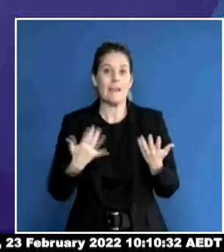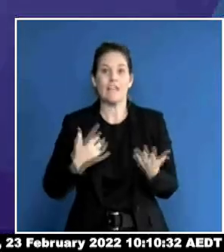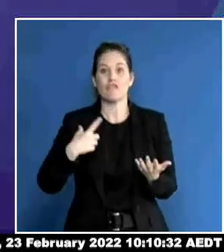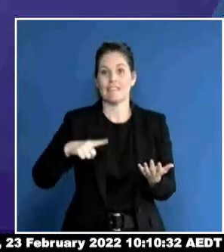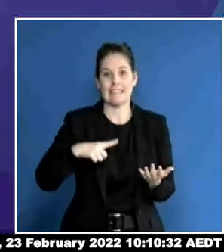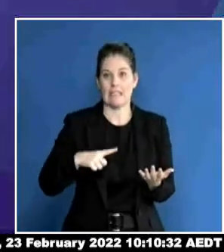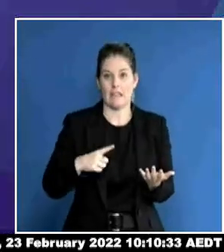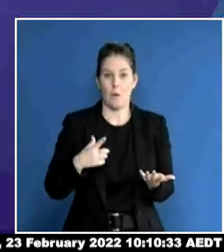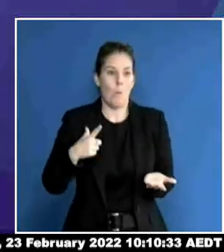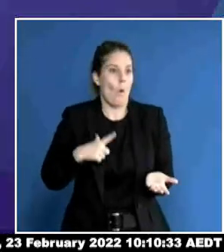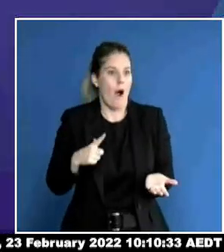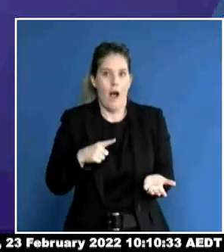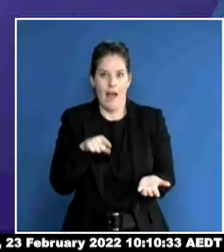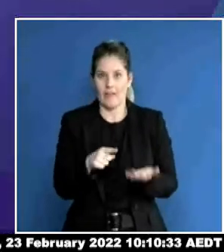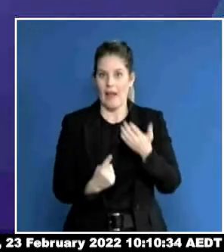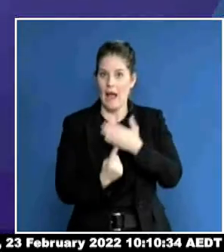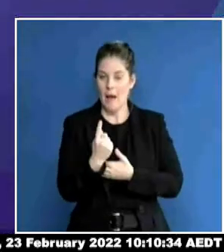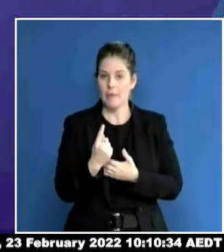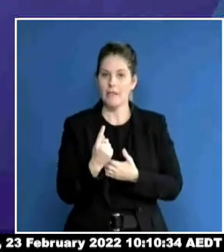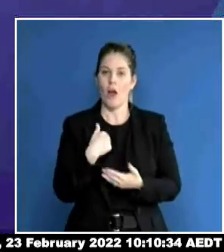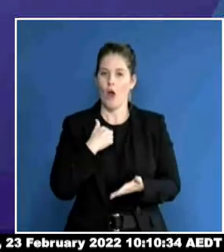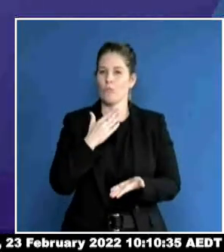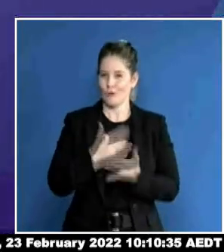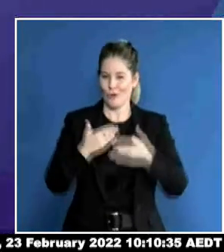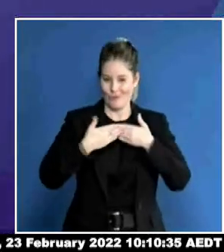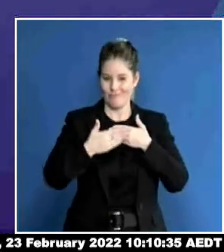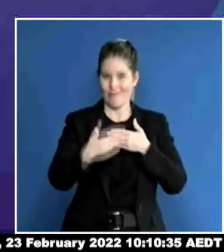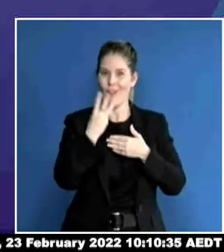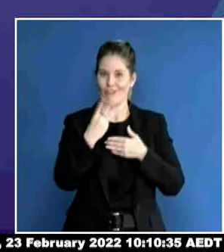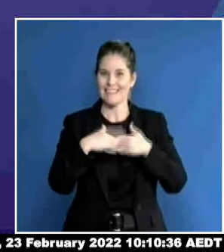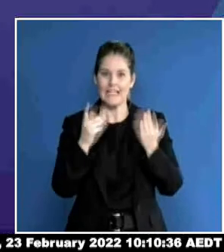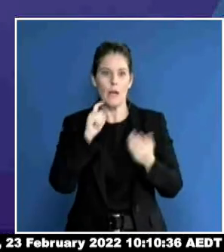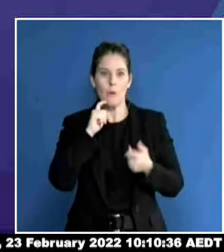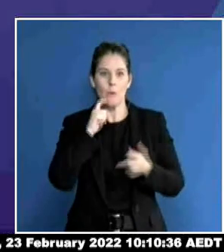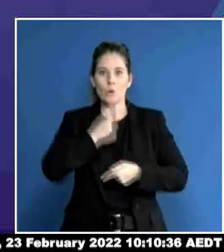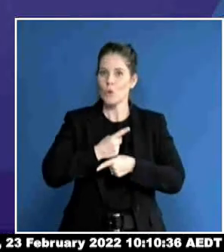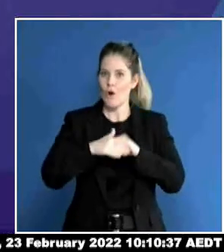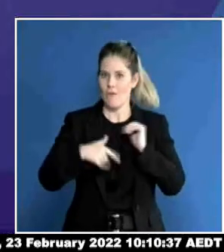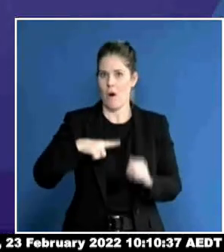address. The evidence of this hearing, in addition to addressing the case study about